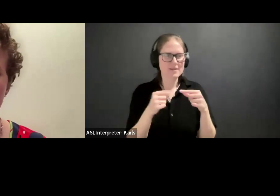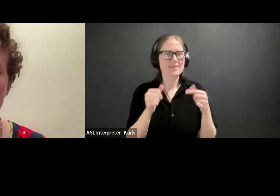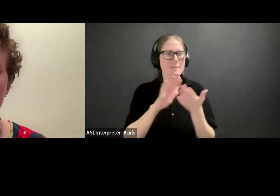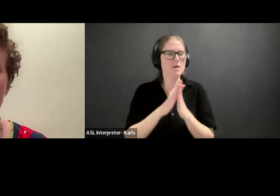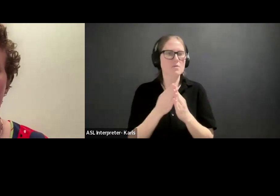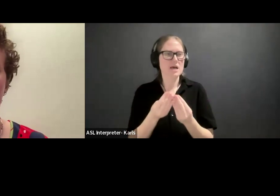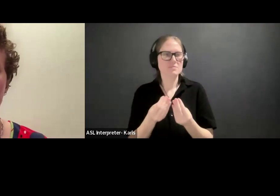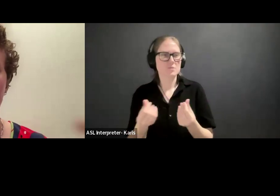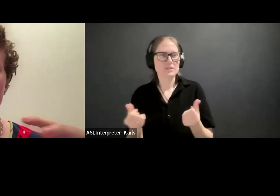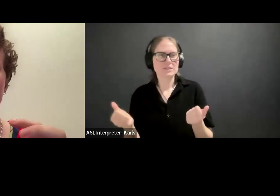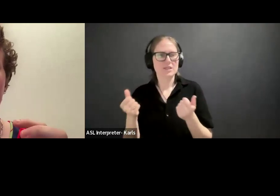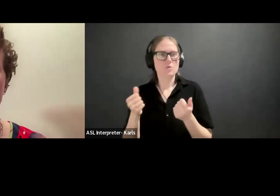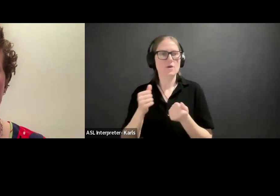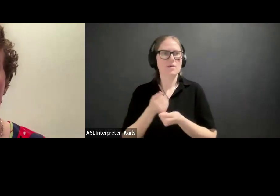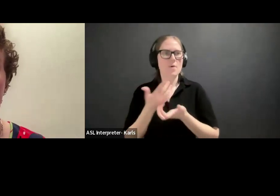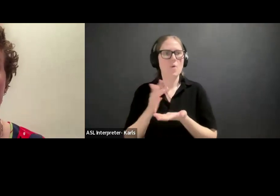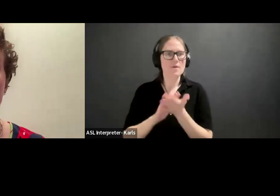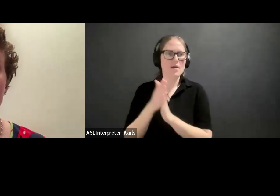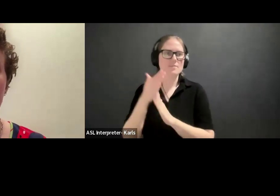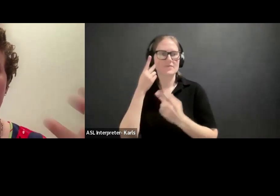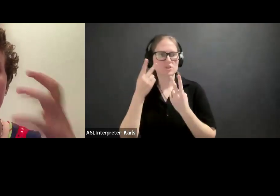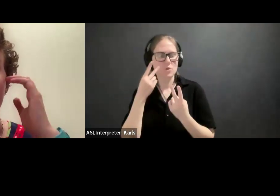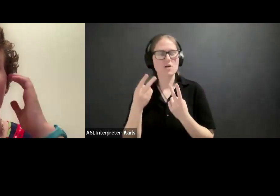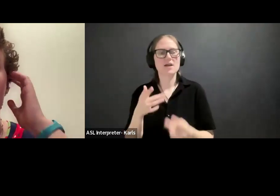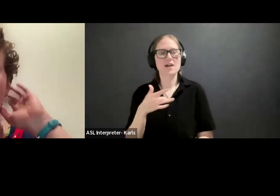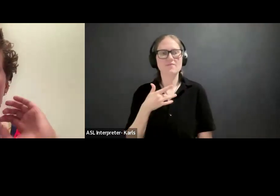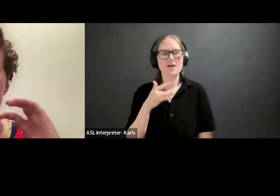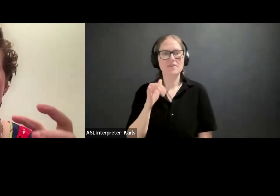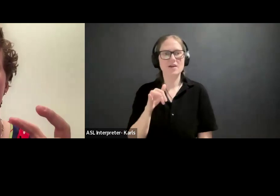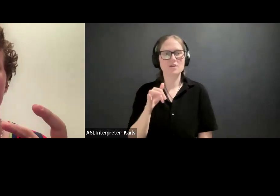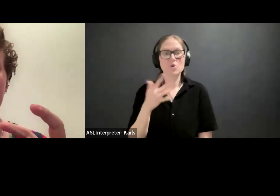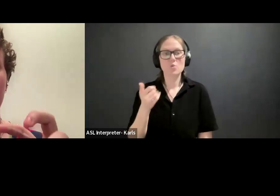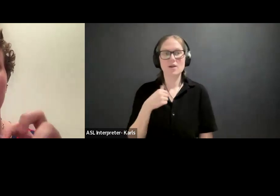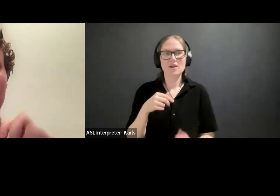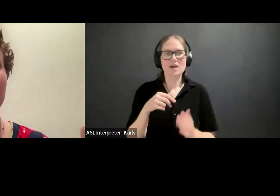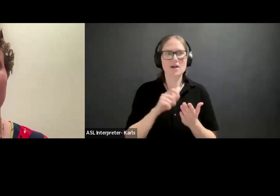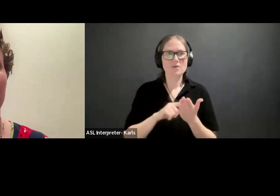Um, and I found that a really… kind of what I write about in my paper is that this…